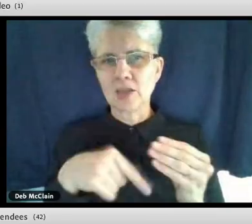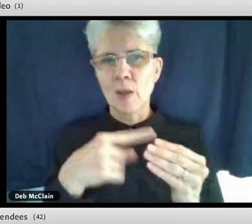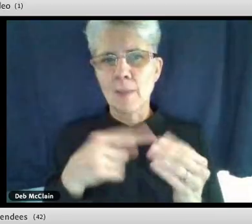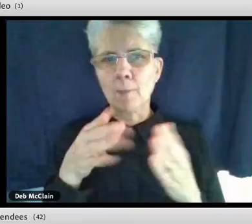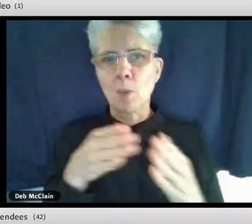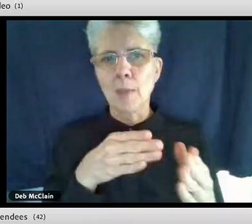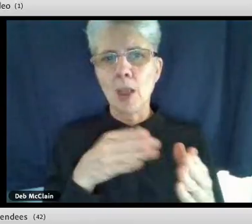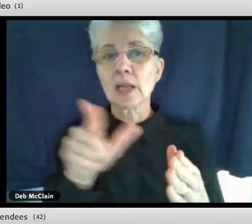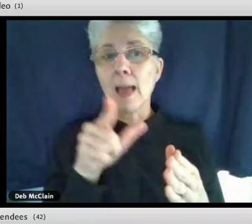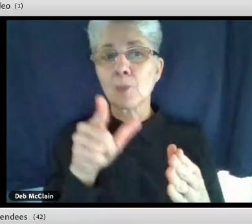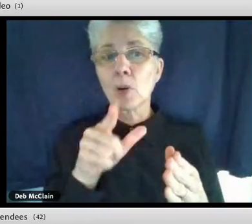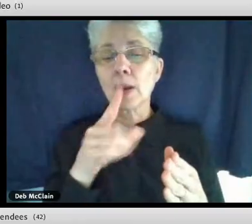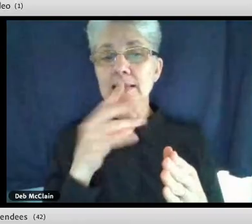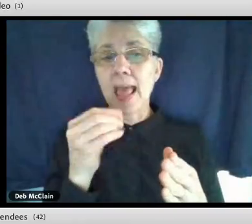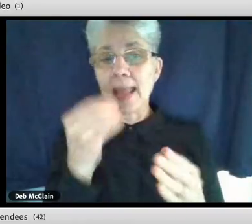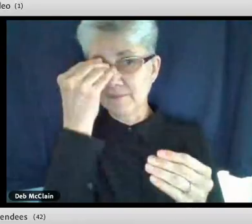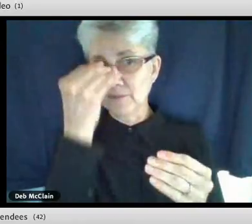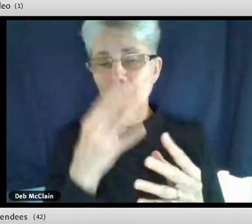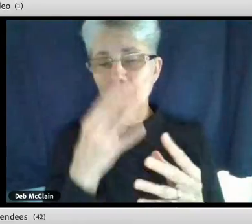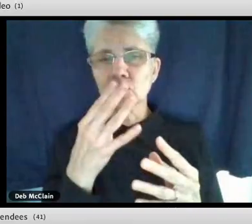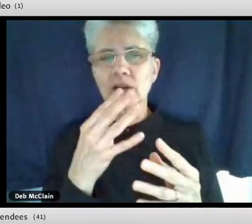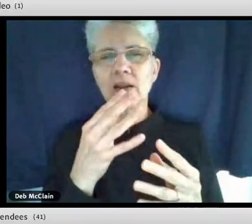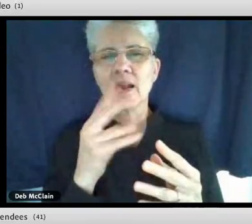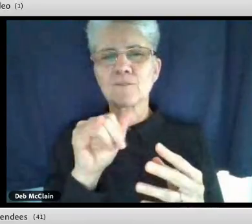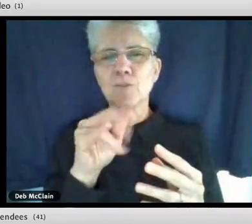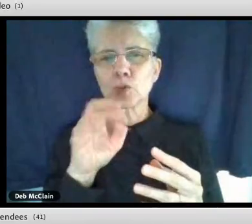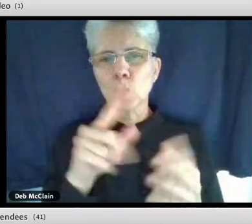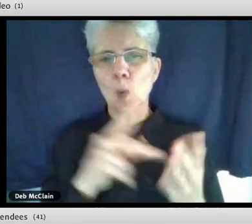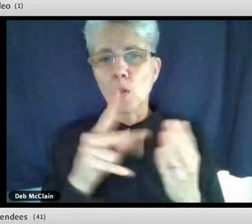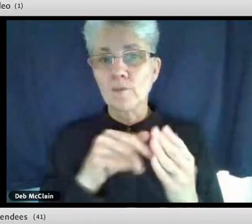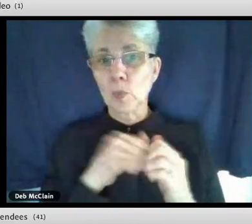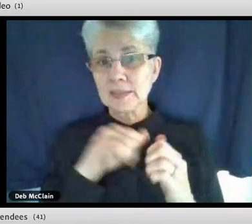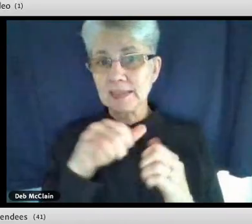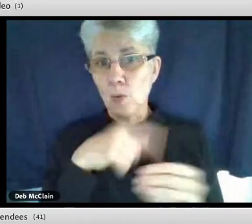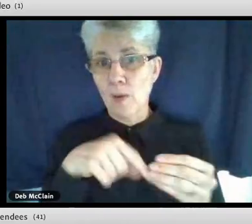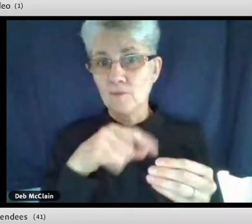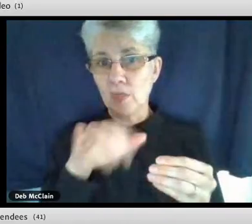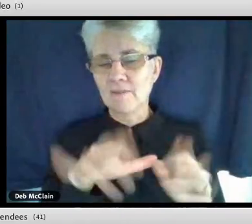but I do have some information about preparing libraries and information and virtual programming,